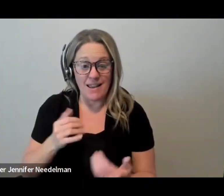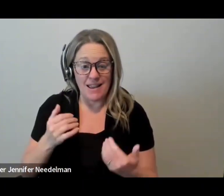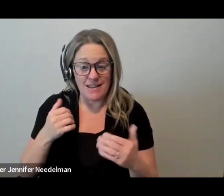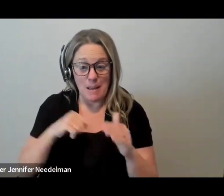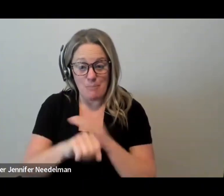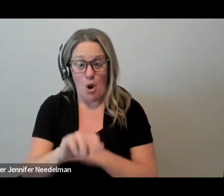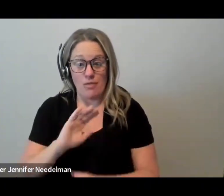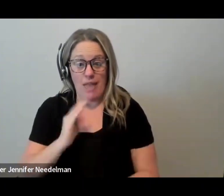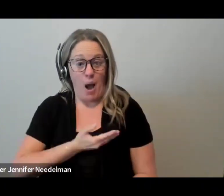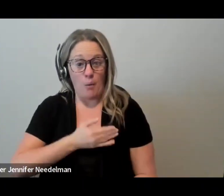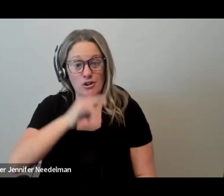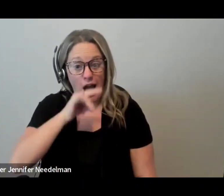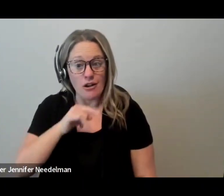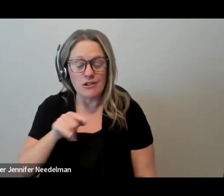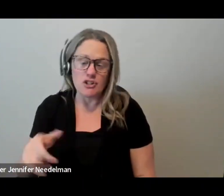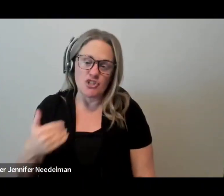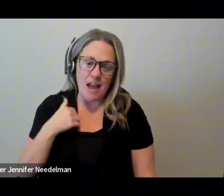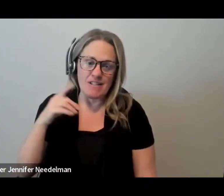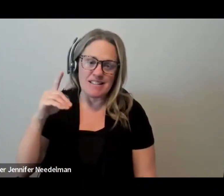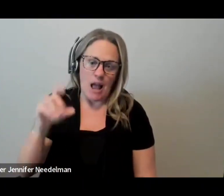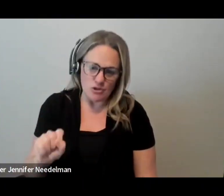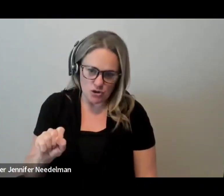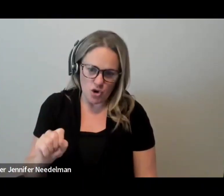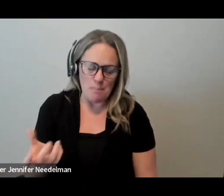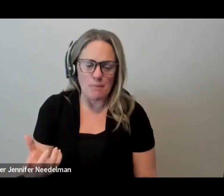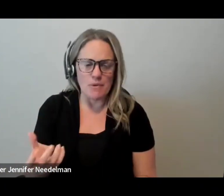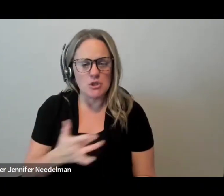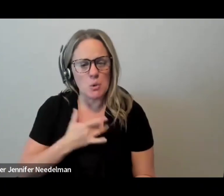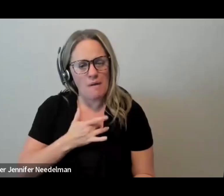and she was born with Down syndrome. I, so I felt like, like everything had been building up in